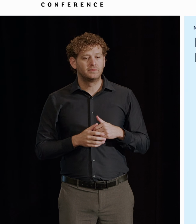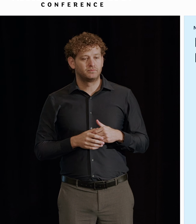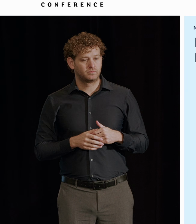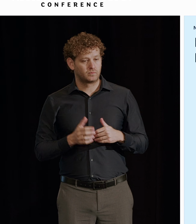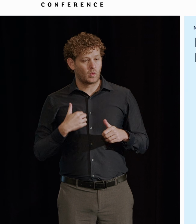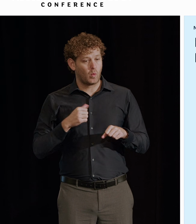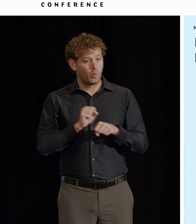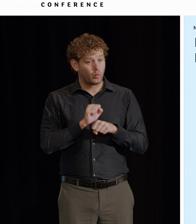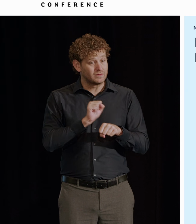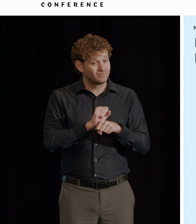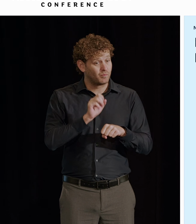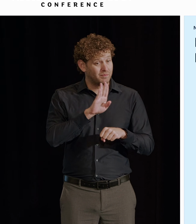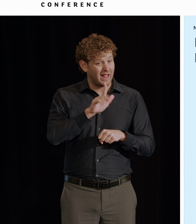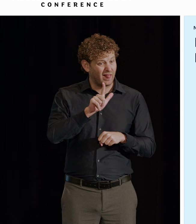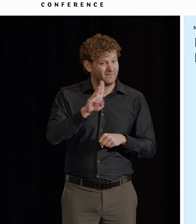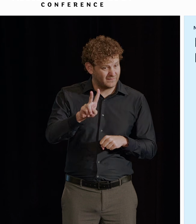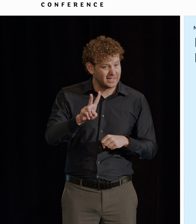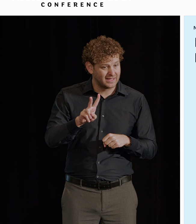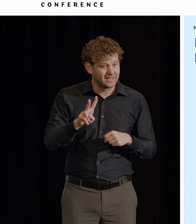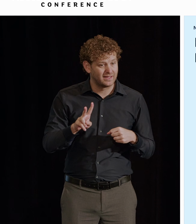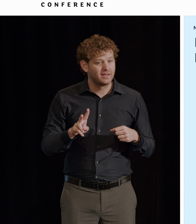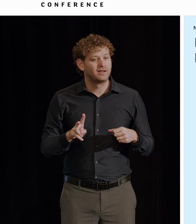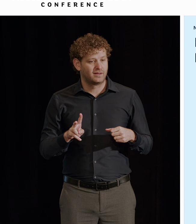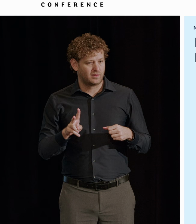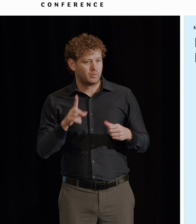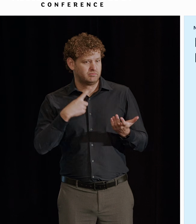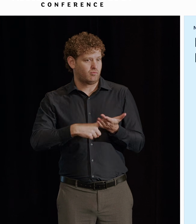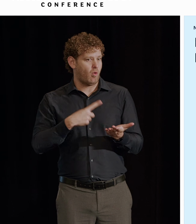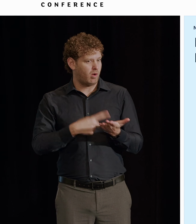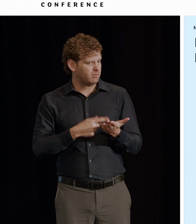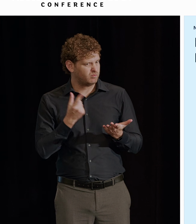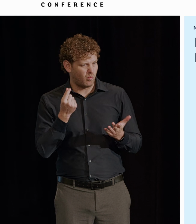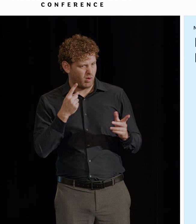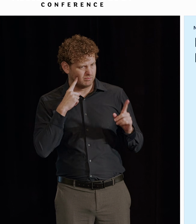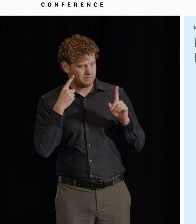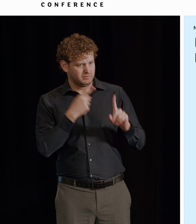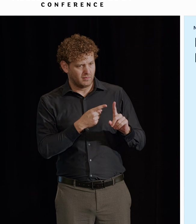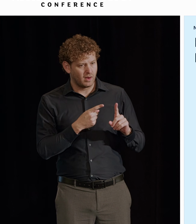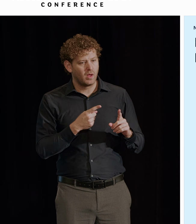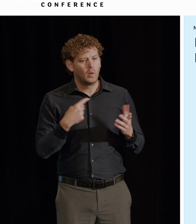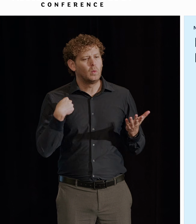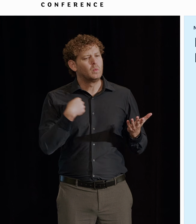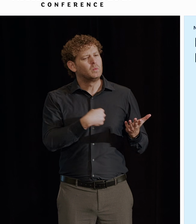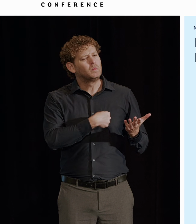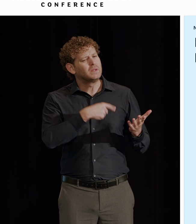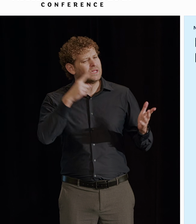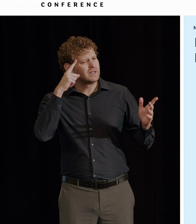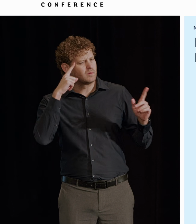but our North Star has always been to make sure that we can deliver value and